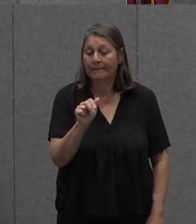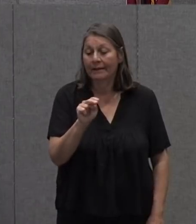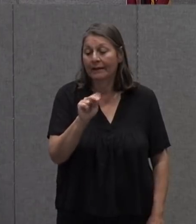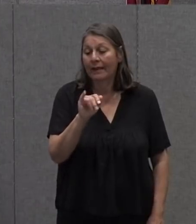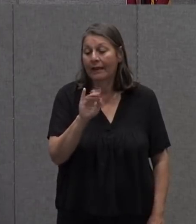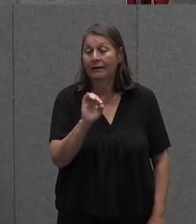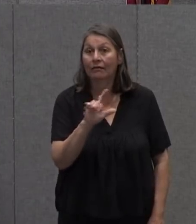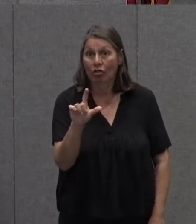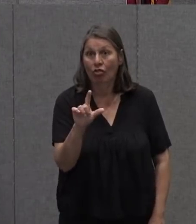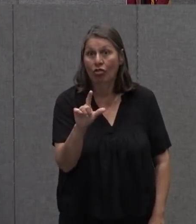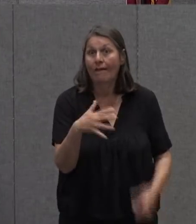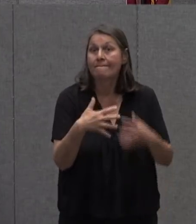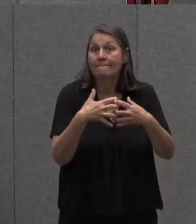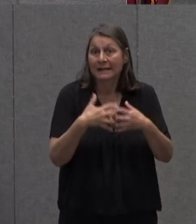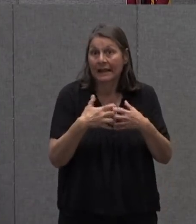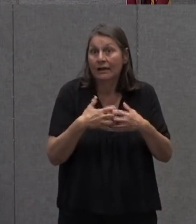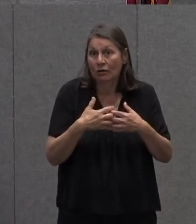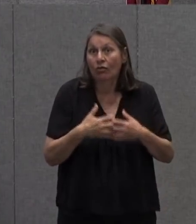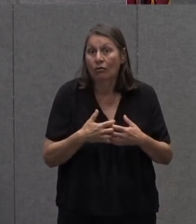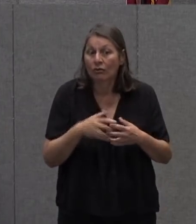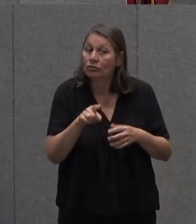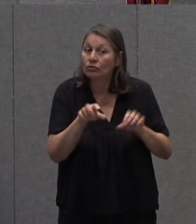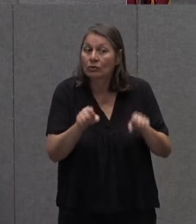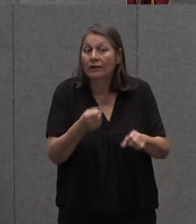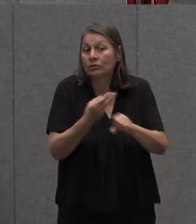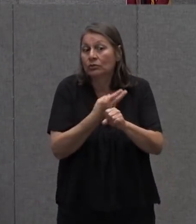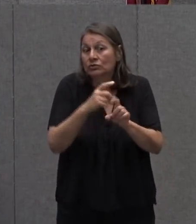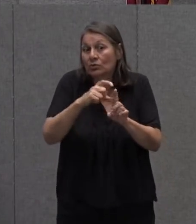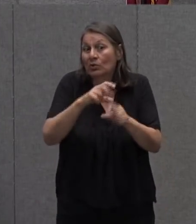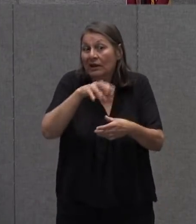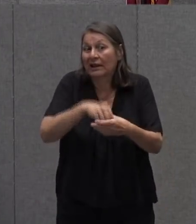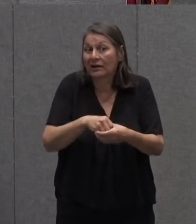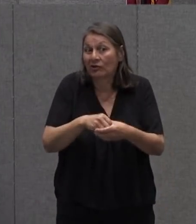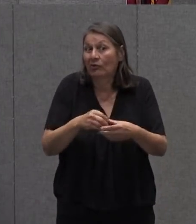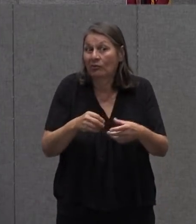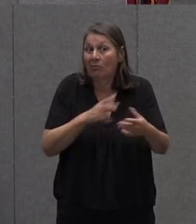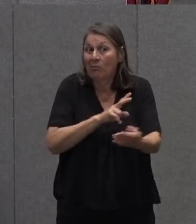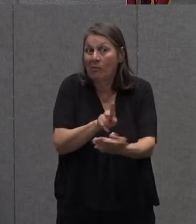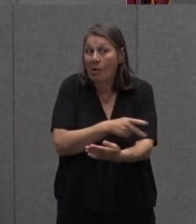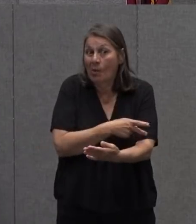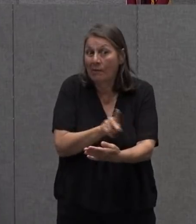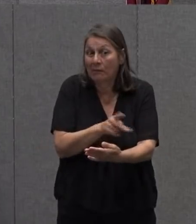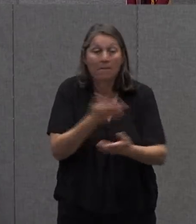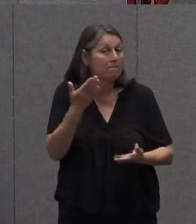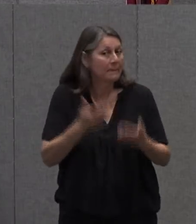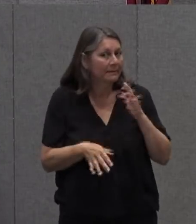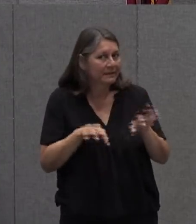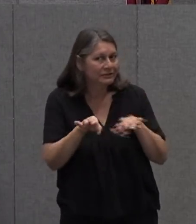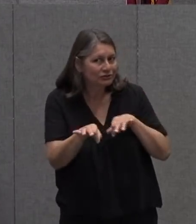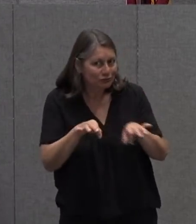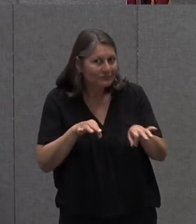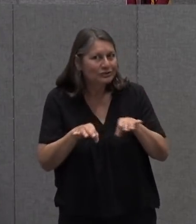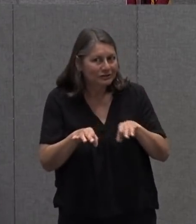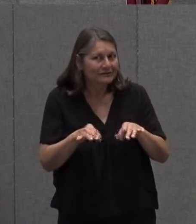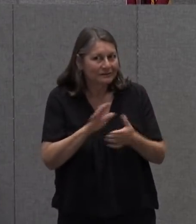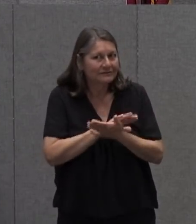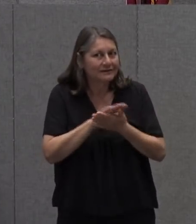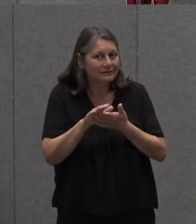that you use in your poem. I wonder where I would put that. Maybe as a description. That might be a nice descriptor word.